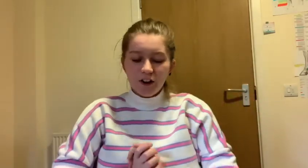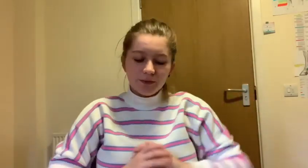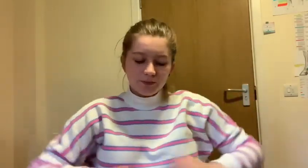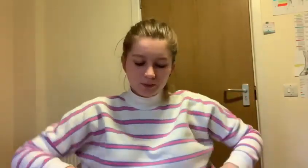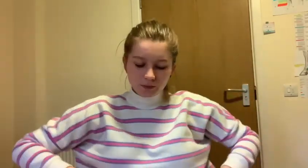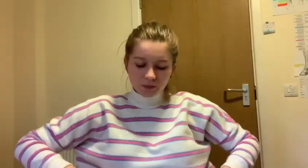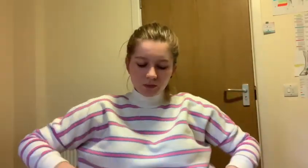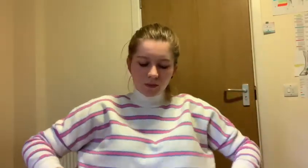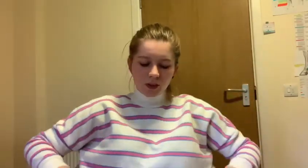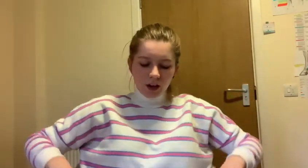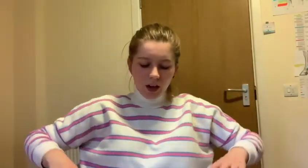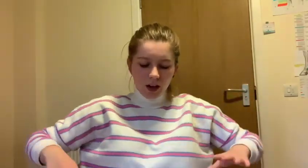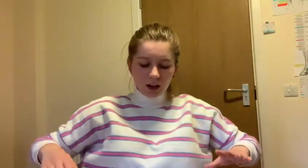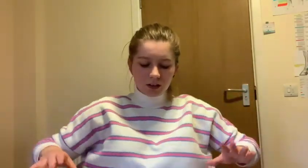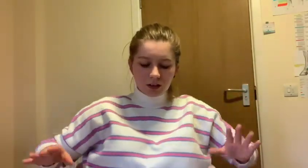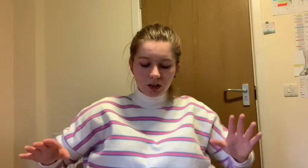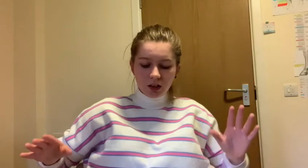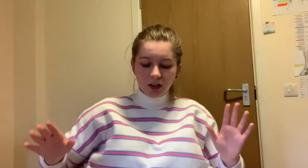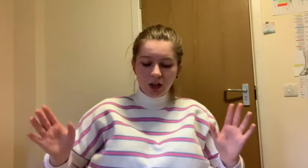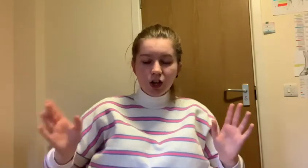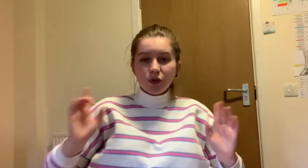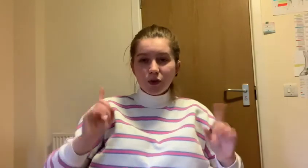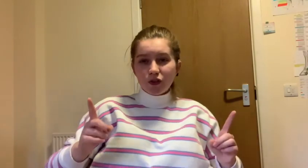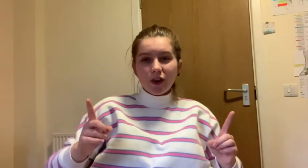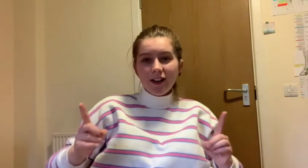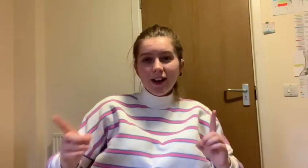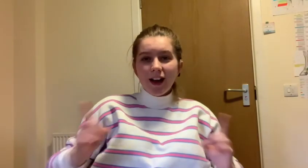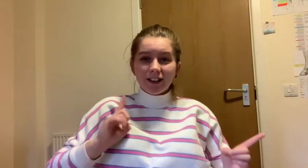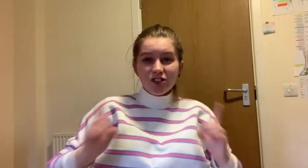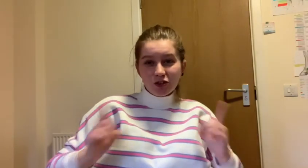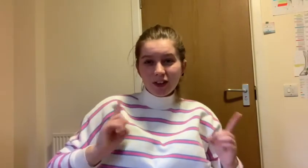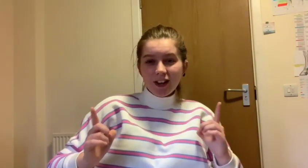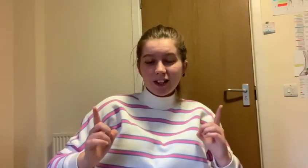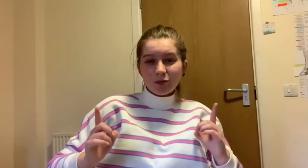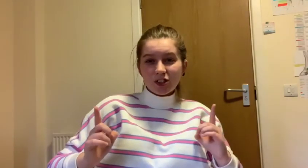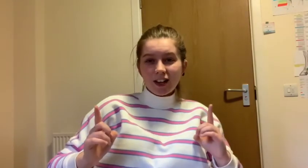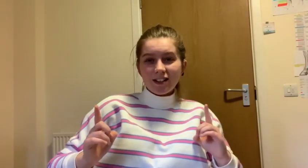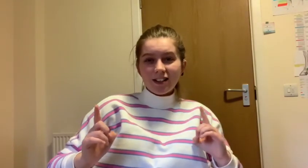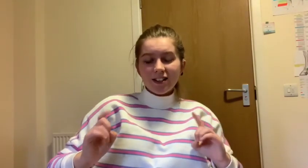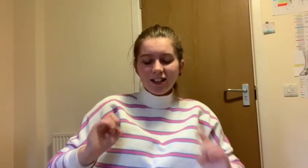Go and try it and enjoy it as much as I did.